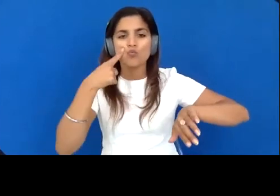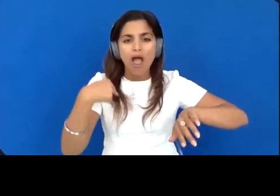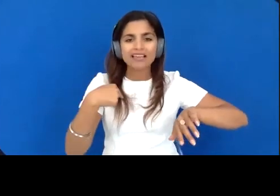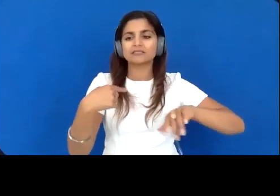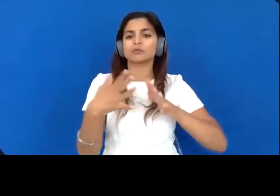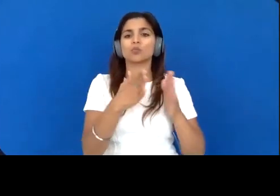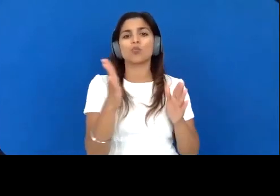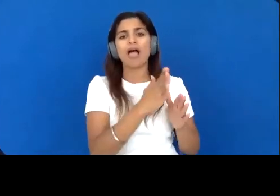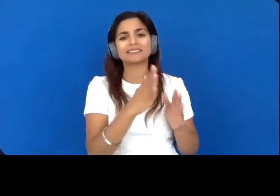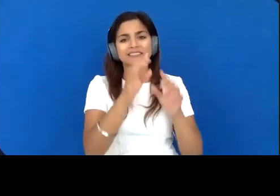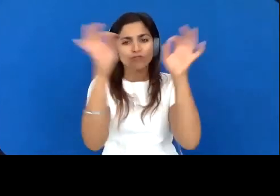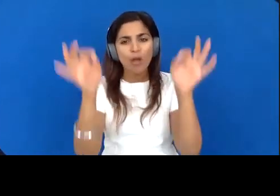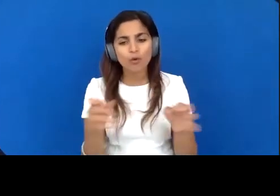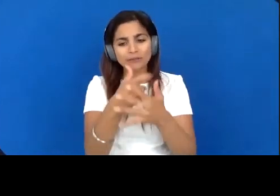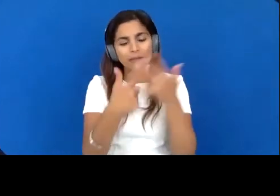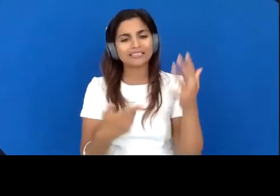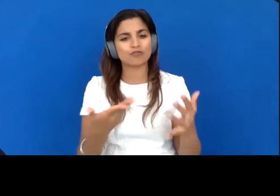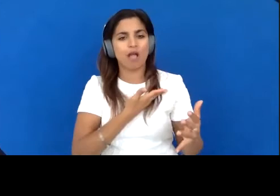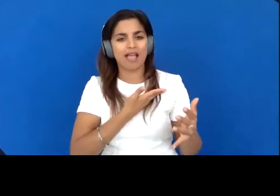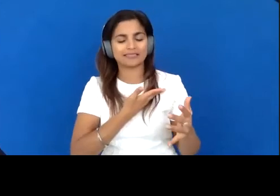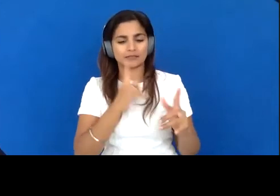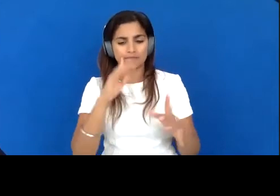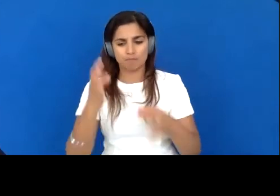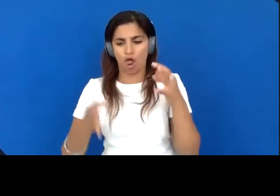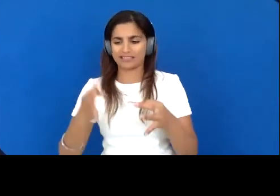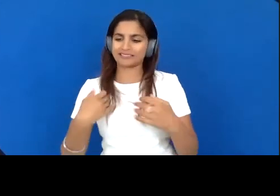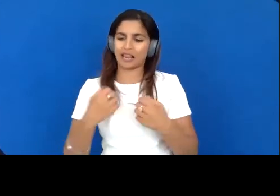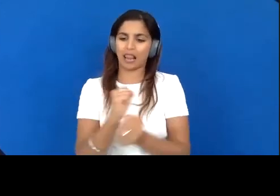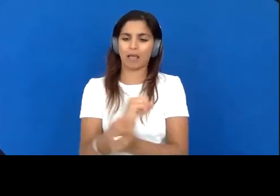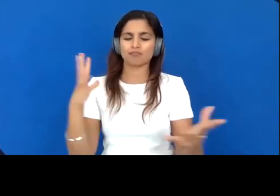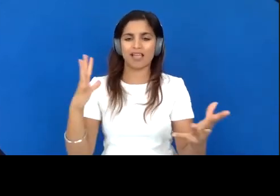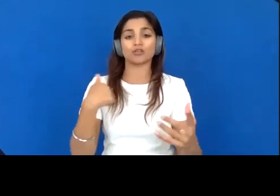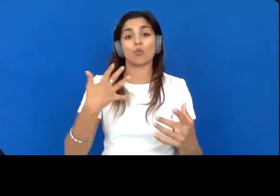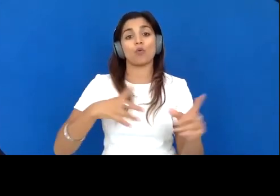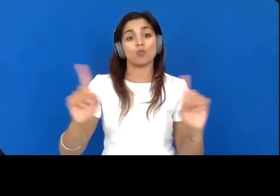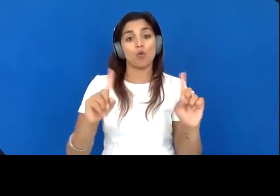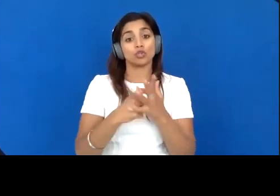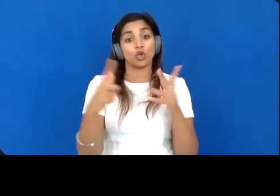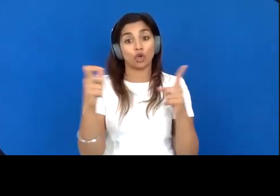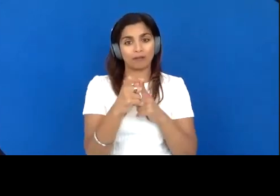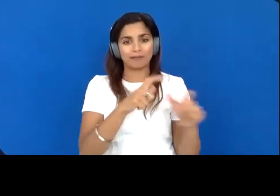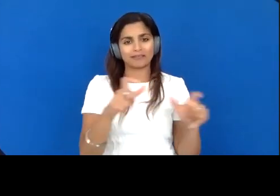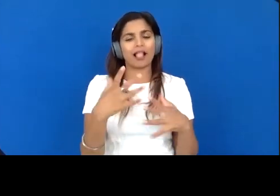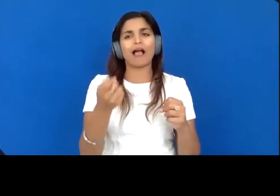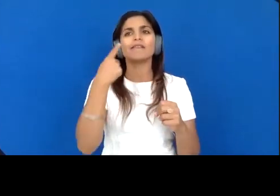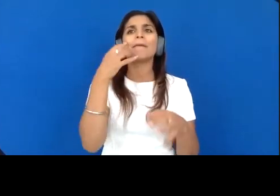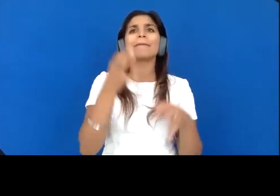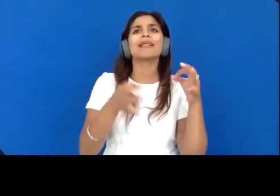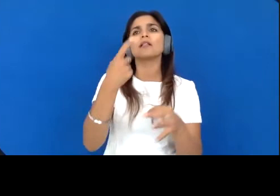politics of liberation tripping hose onto the political potential of disability while paying attention to its material production discursive